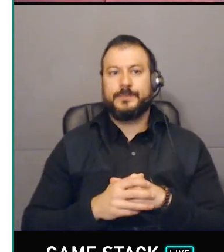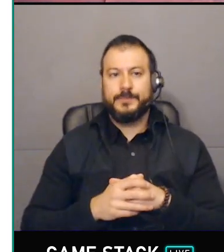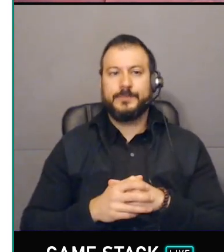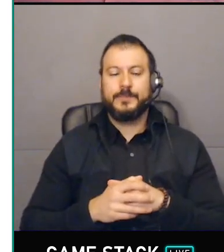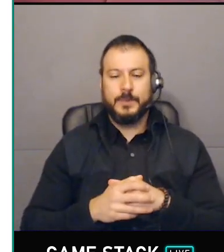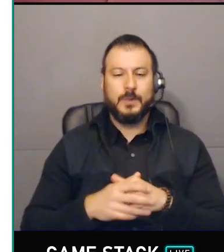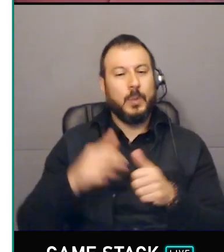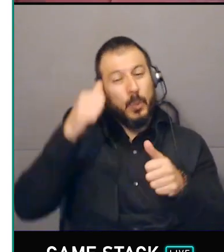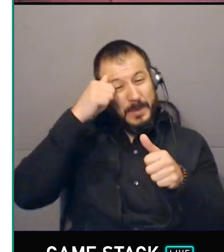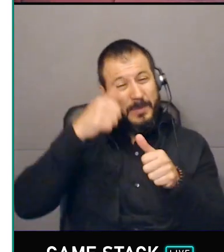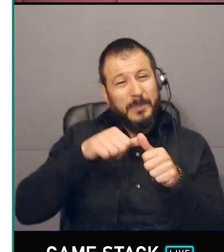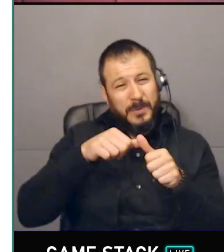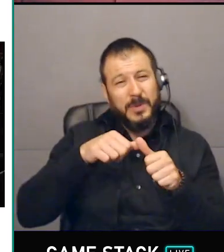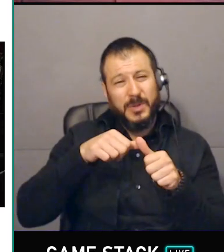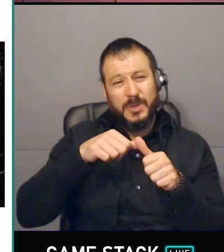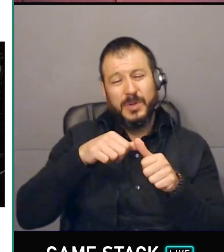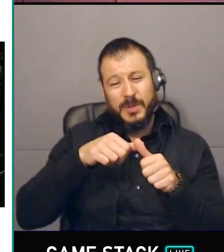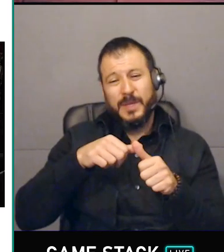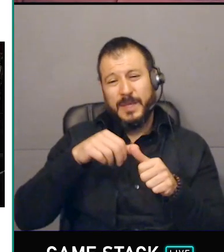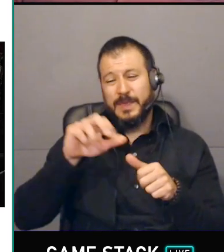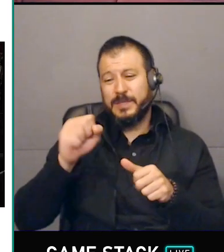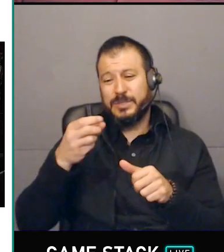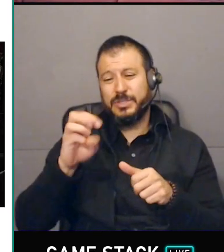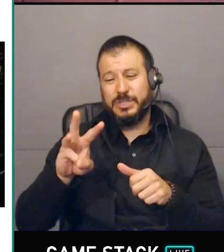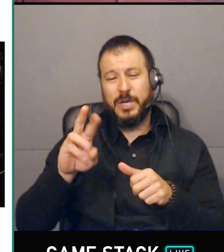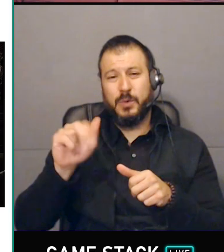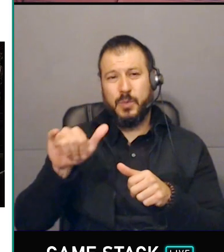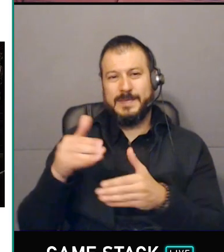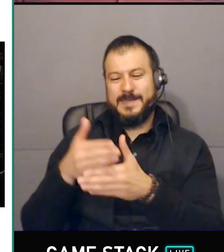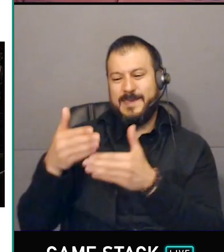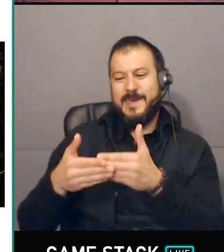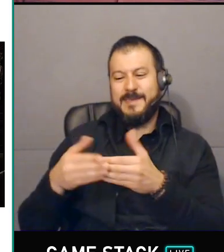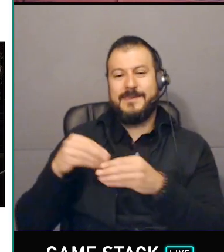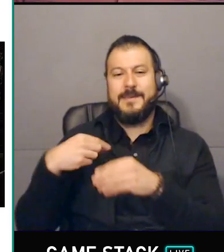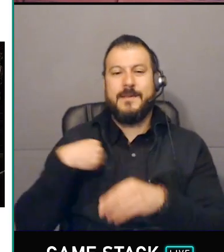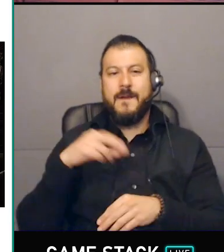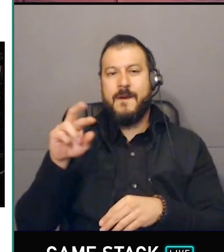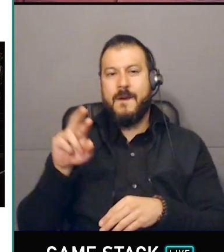Now remember that these shadow arrays are the N in RIS estimator,